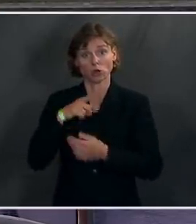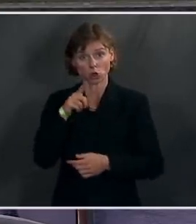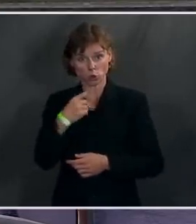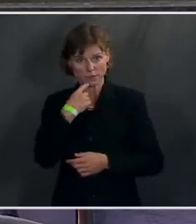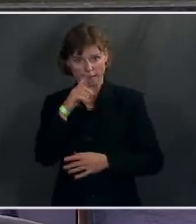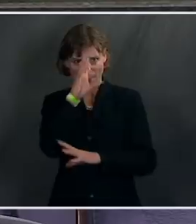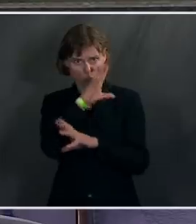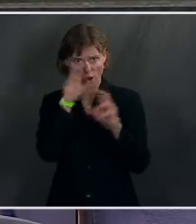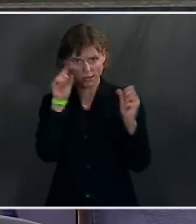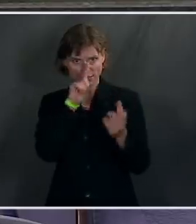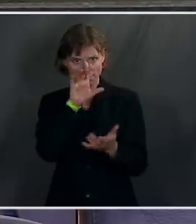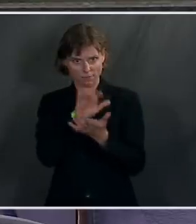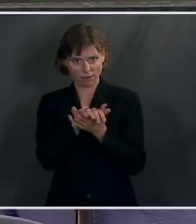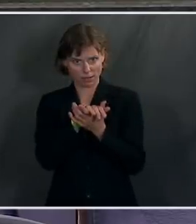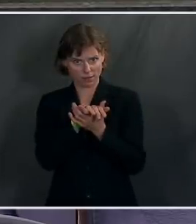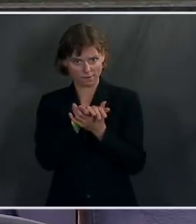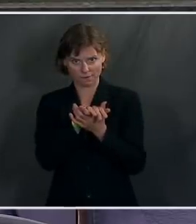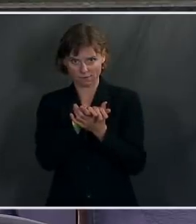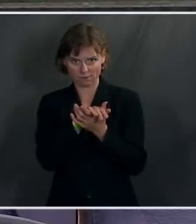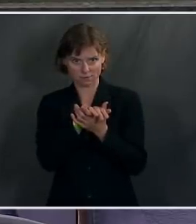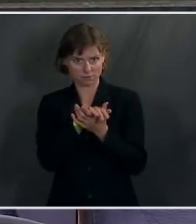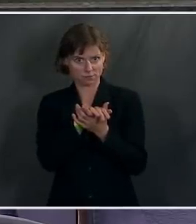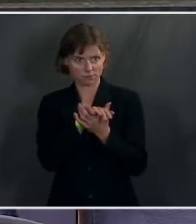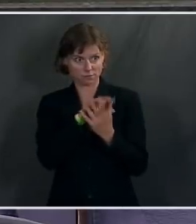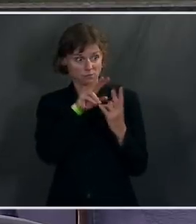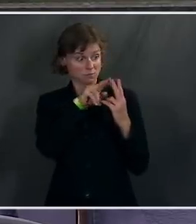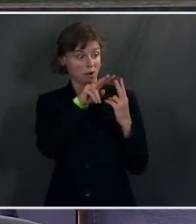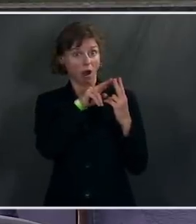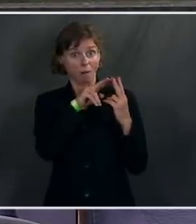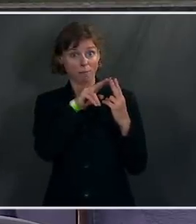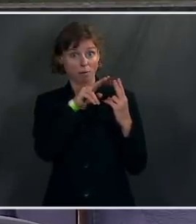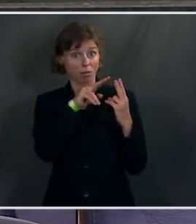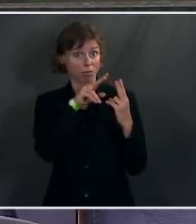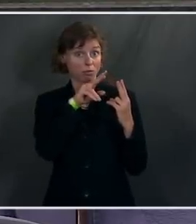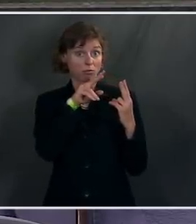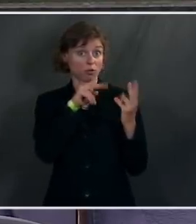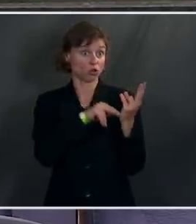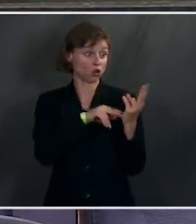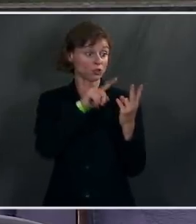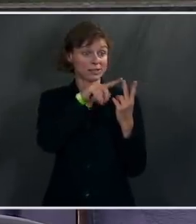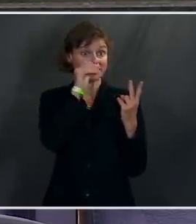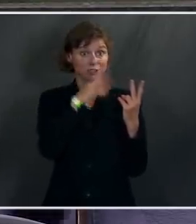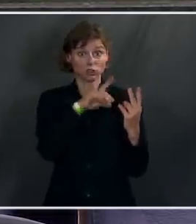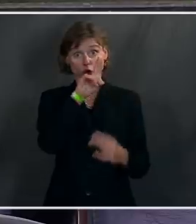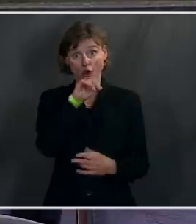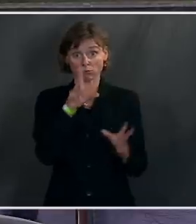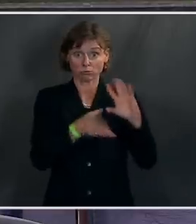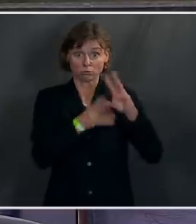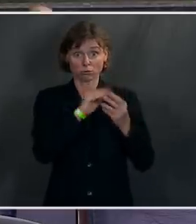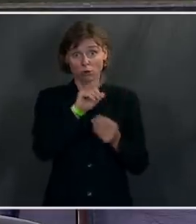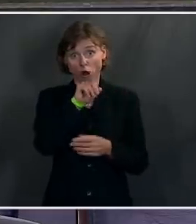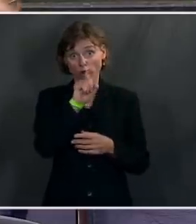that the nurse and a teacher, a couple who makes $120,000 should get a check. So that's clearly a quote unquote, red line.